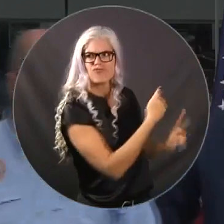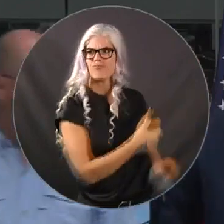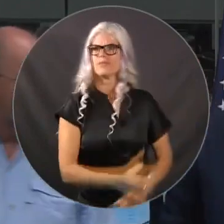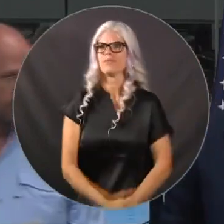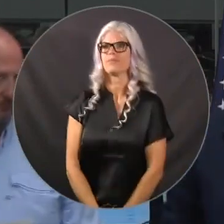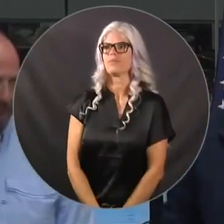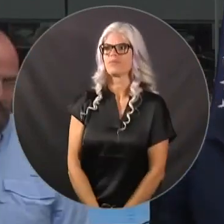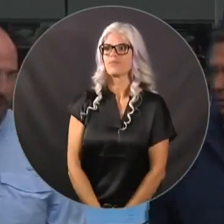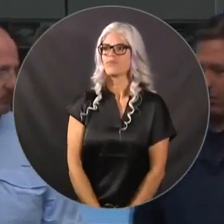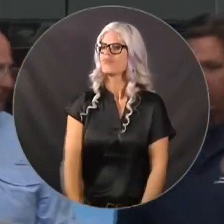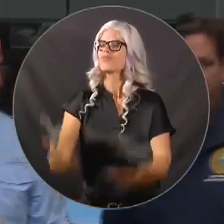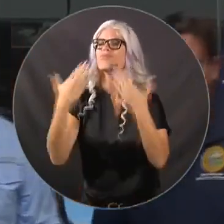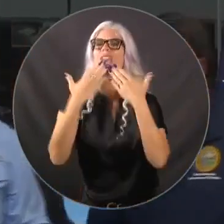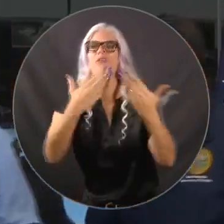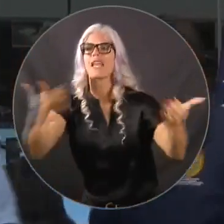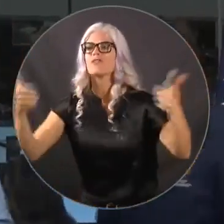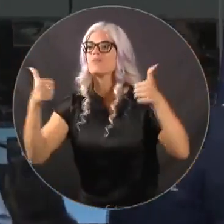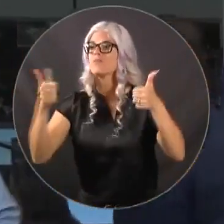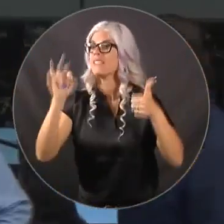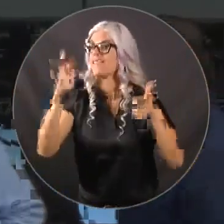Well, we need any more up